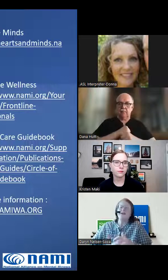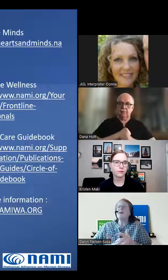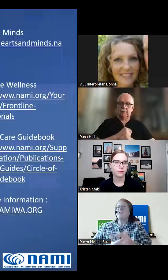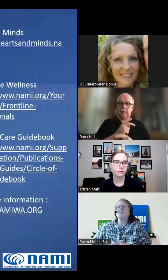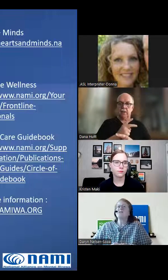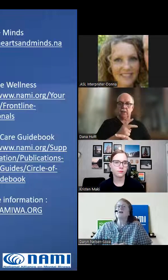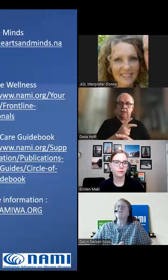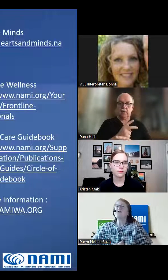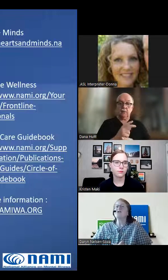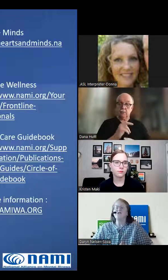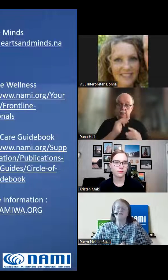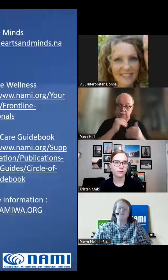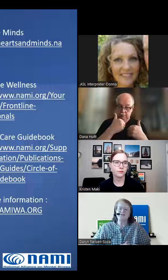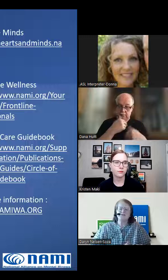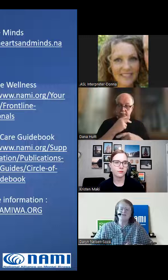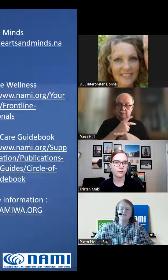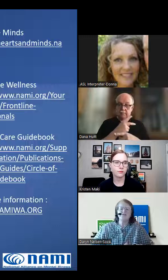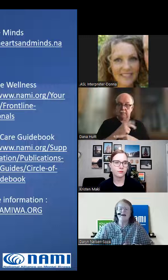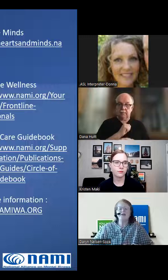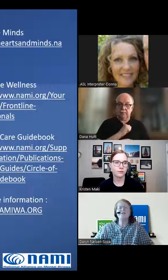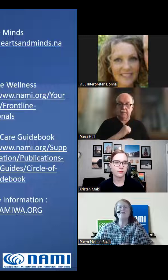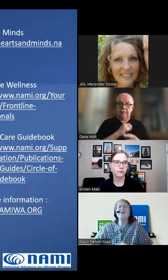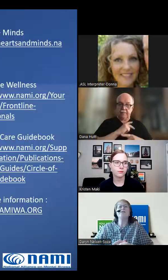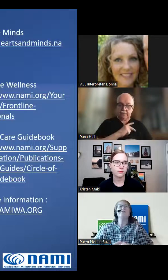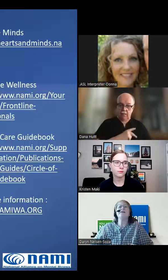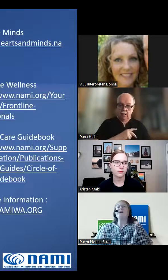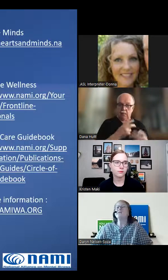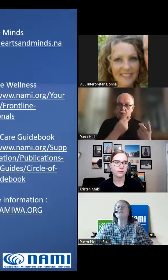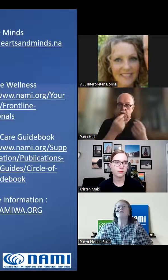the future and help stretch your budget because these are low-cost services